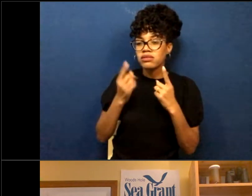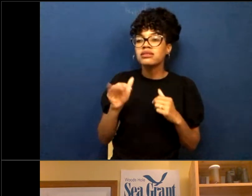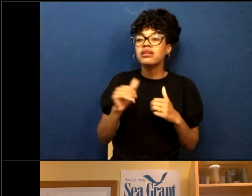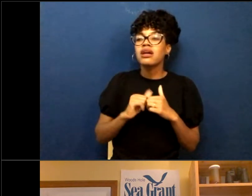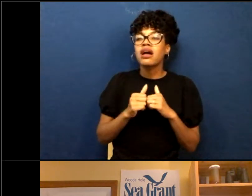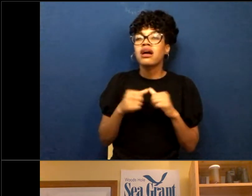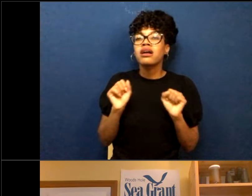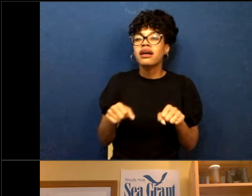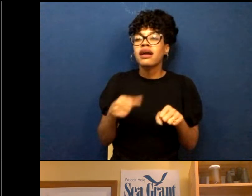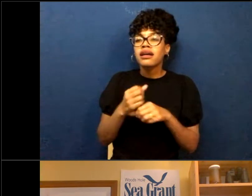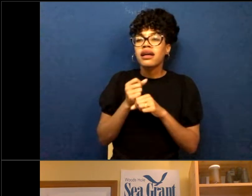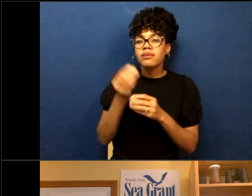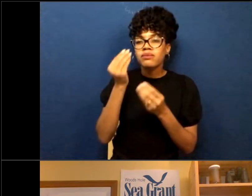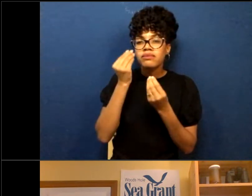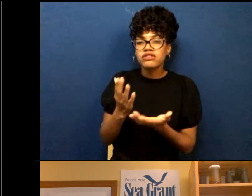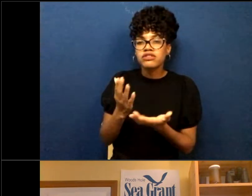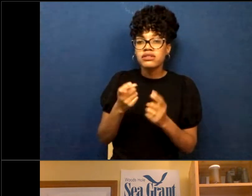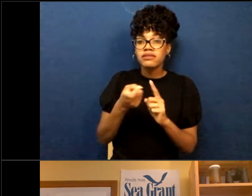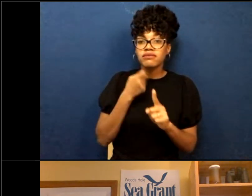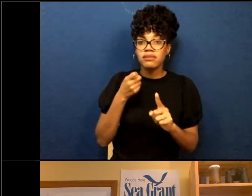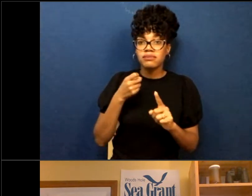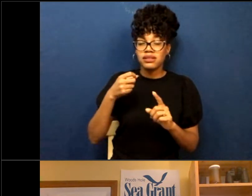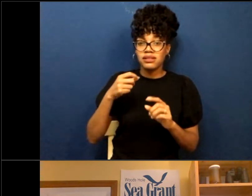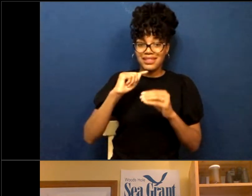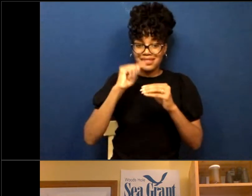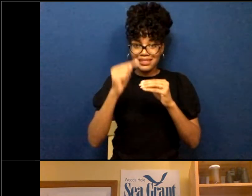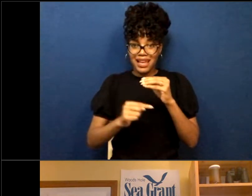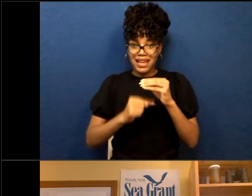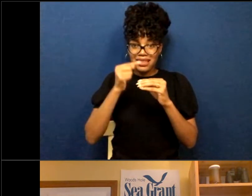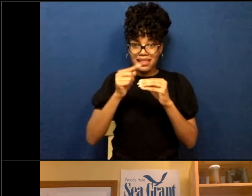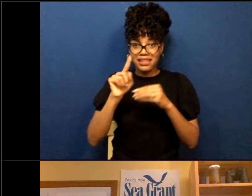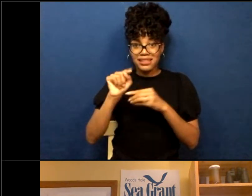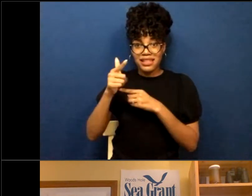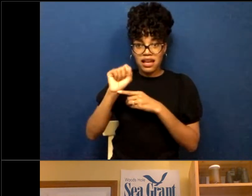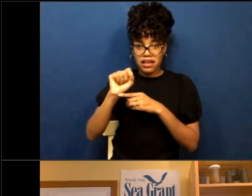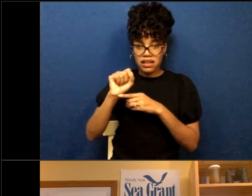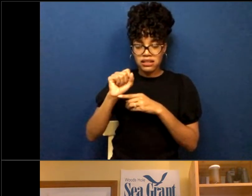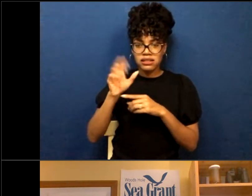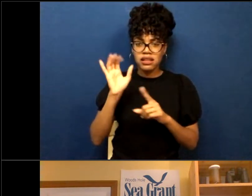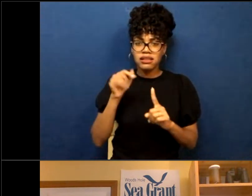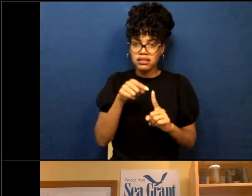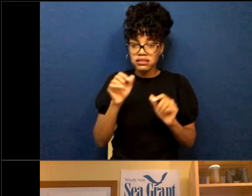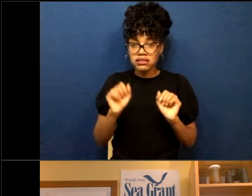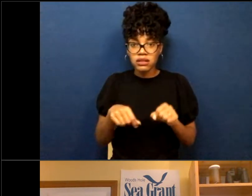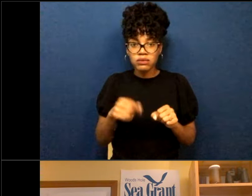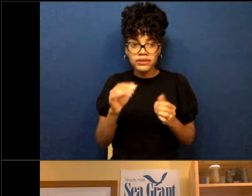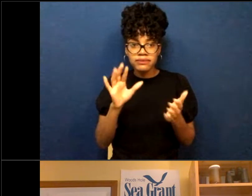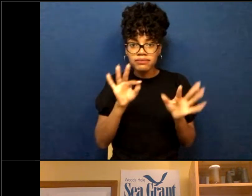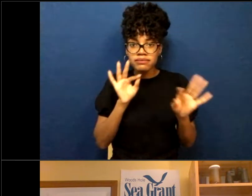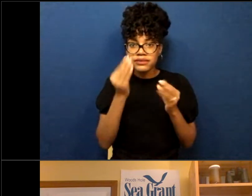Is the information from the satellite tag something that he can find somewhere and take a look at? Well, let's see.